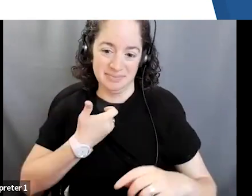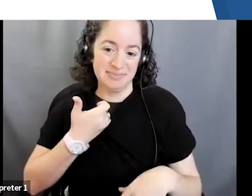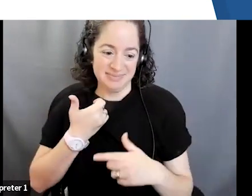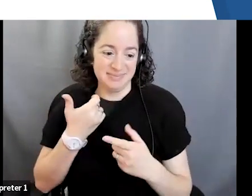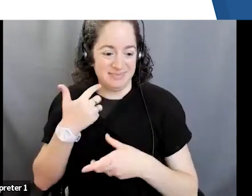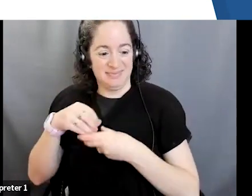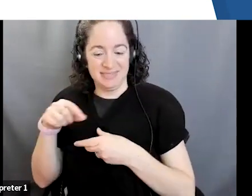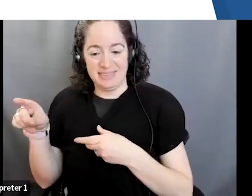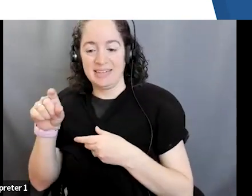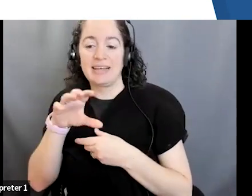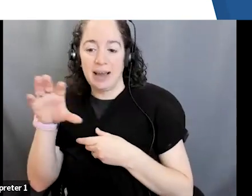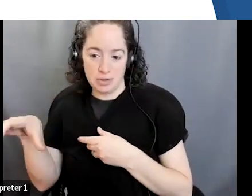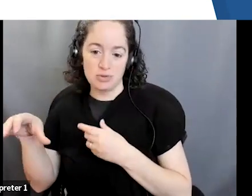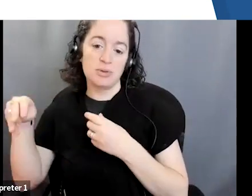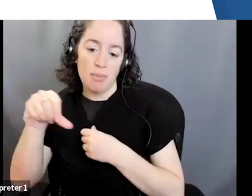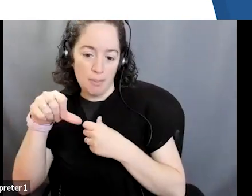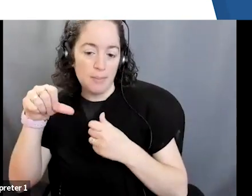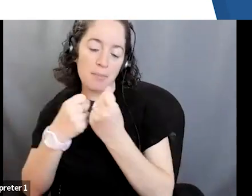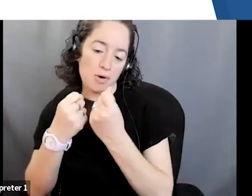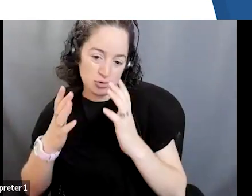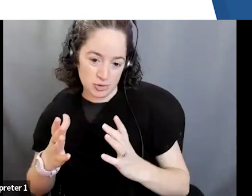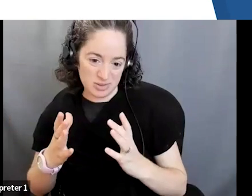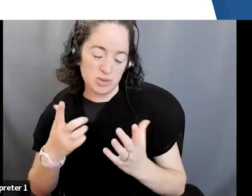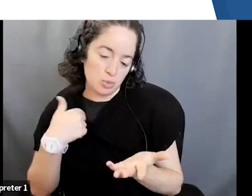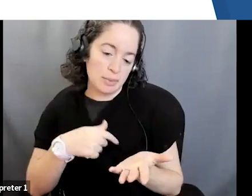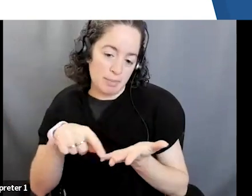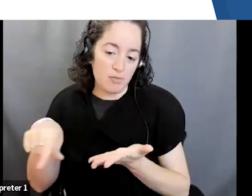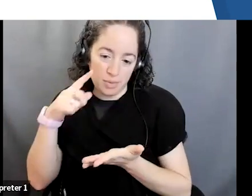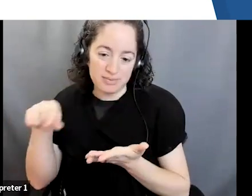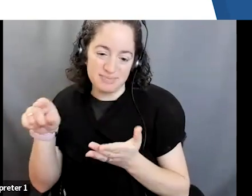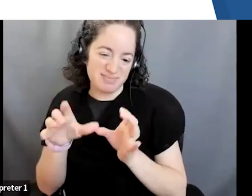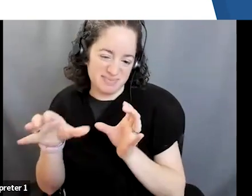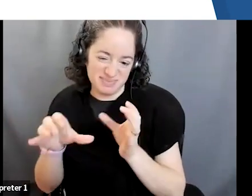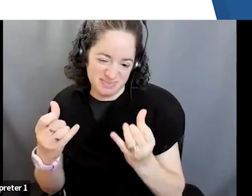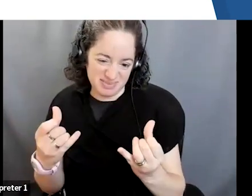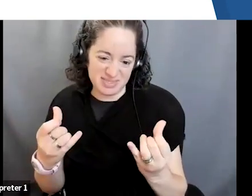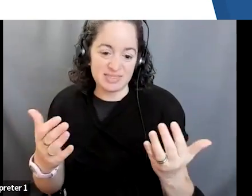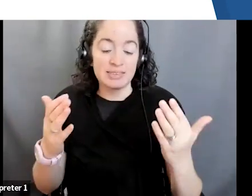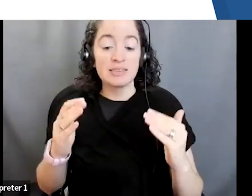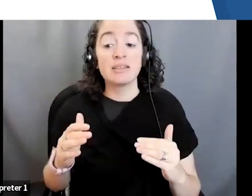so we are covering the cost of captions. Equalize Digital is a mission-driven organization